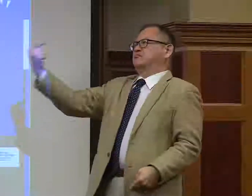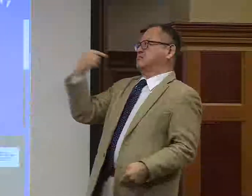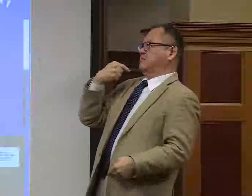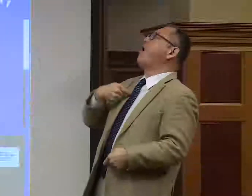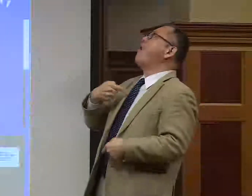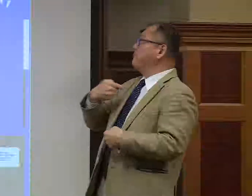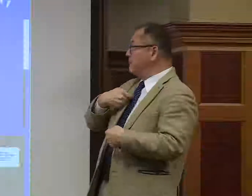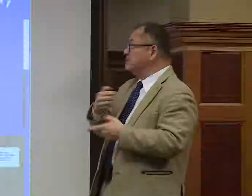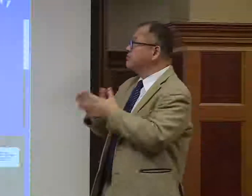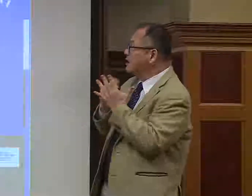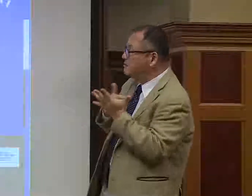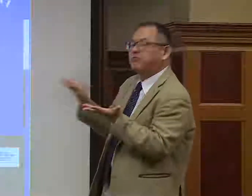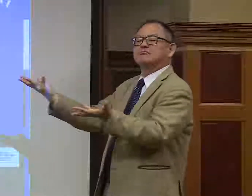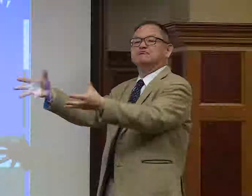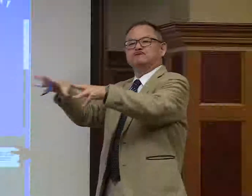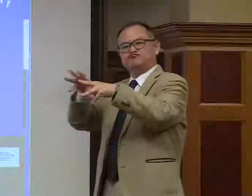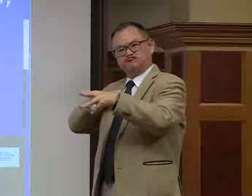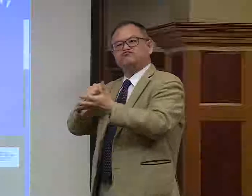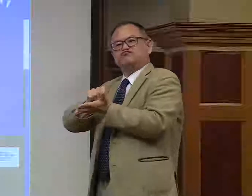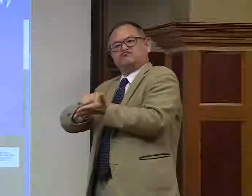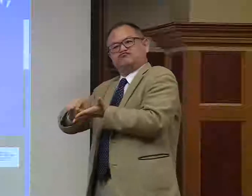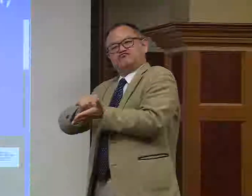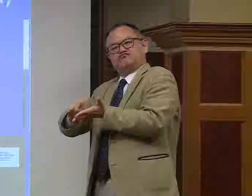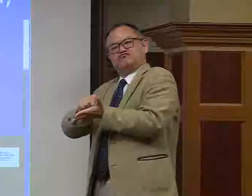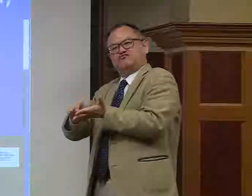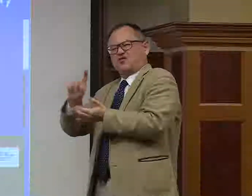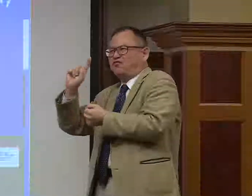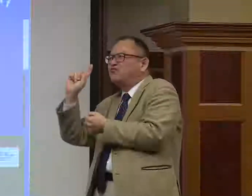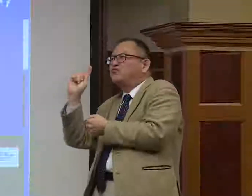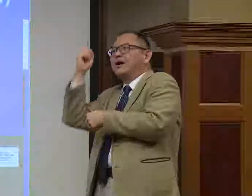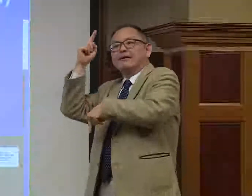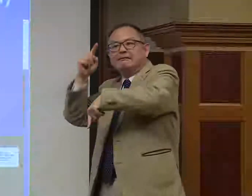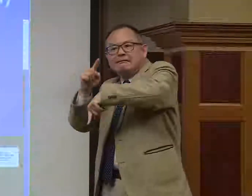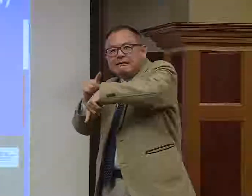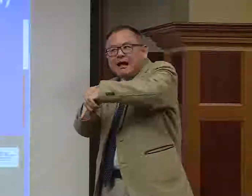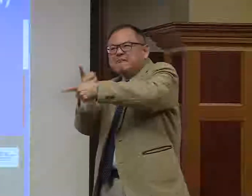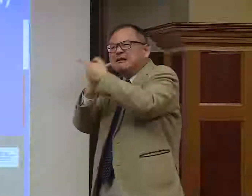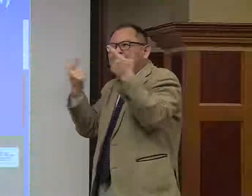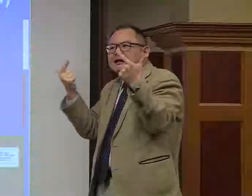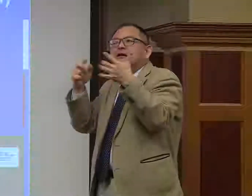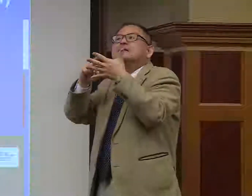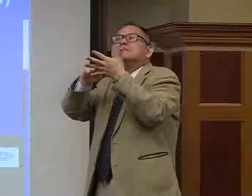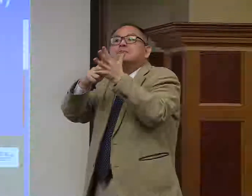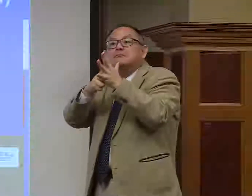They asked us to be involved in writing that, and that was the first time that they had approached a sign language